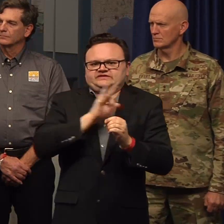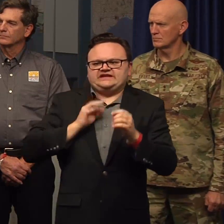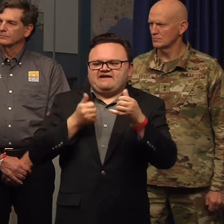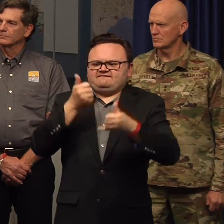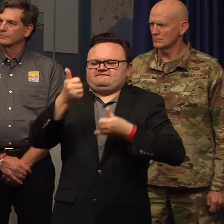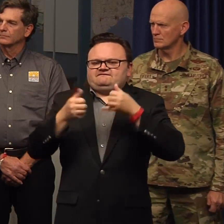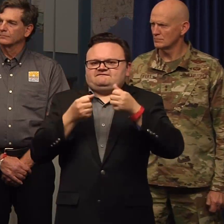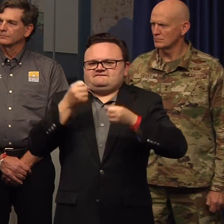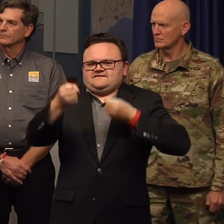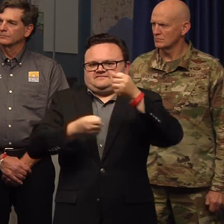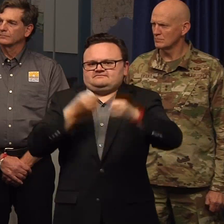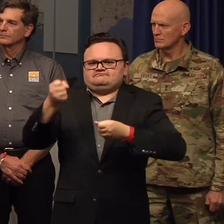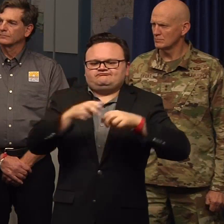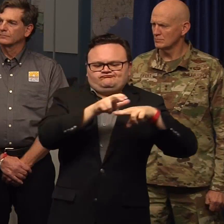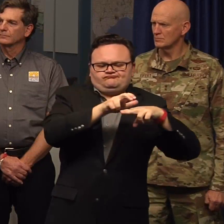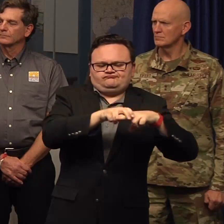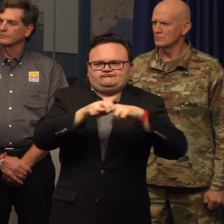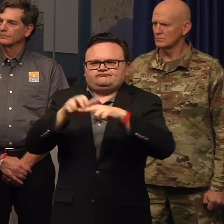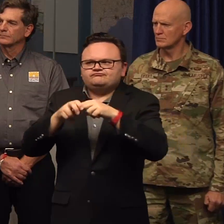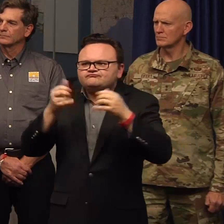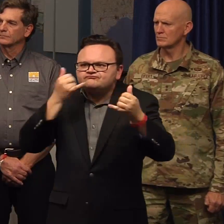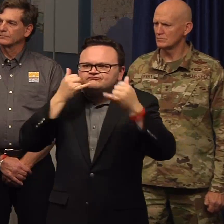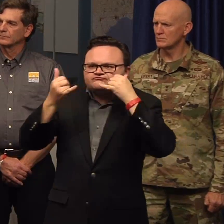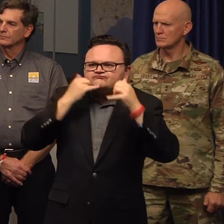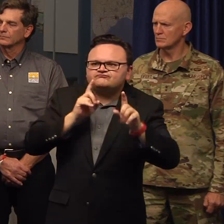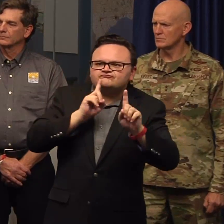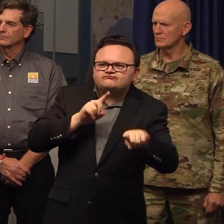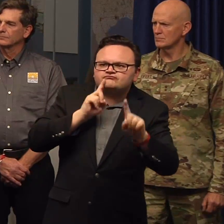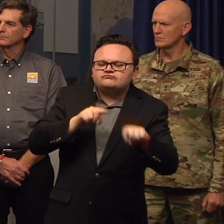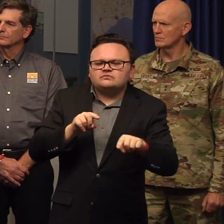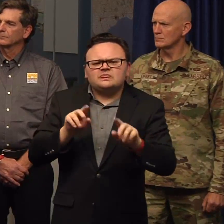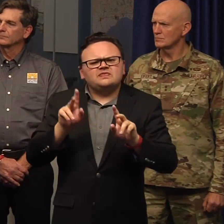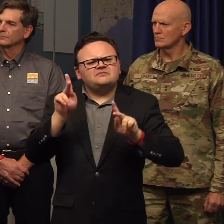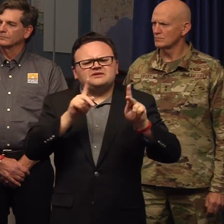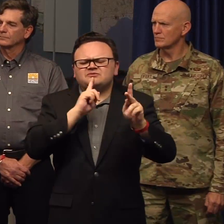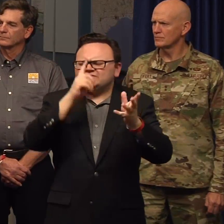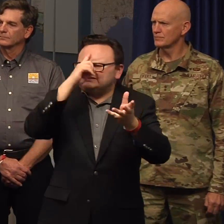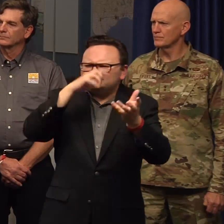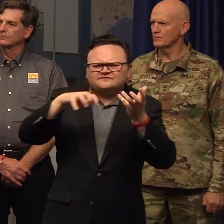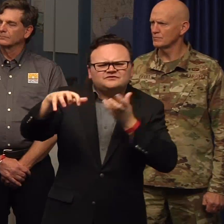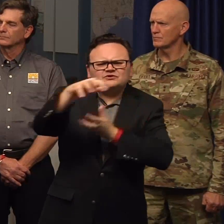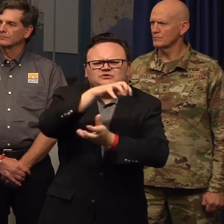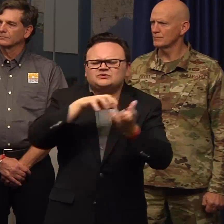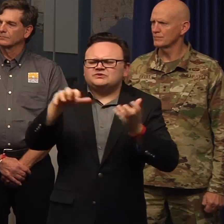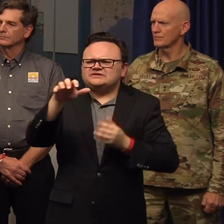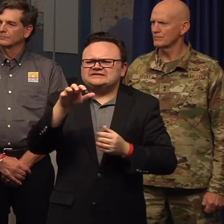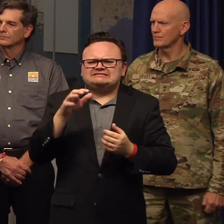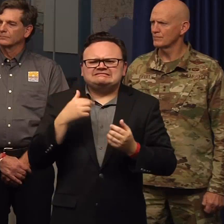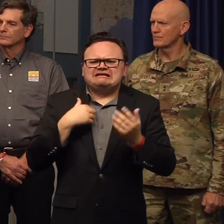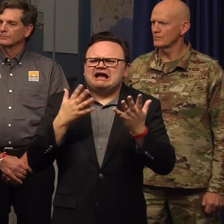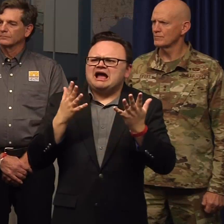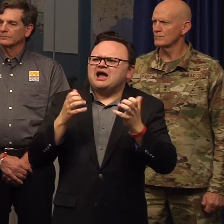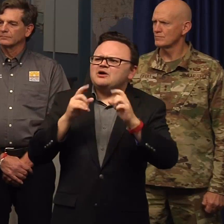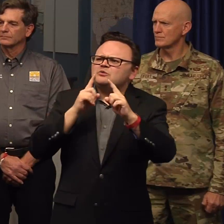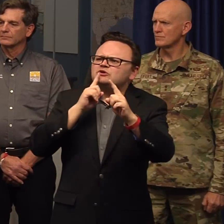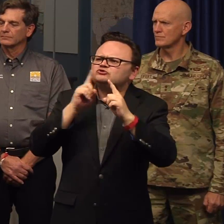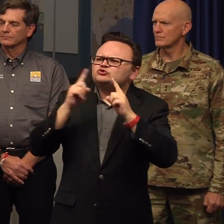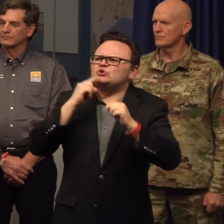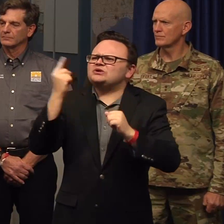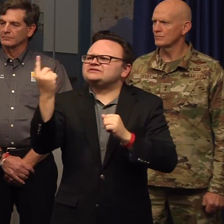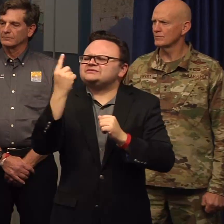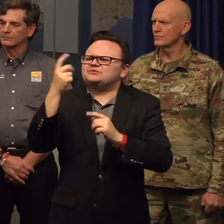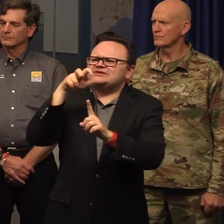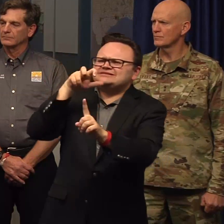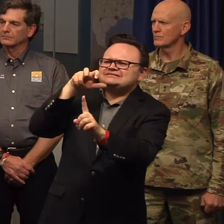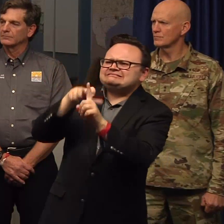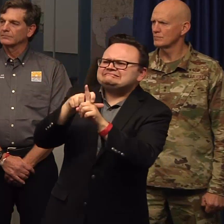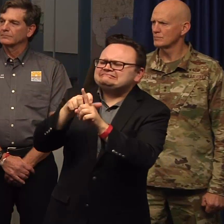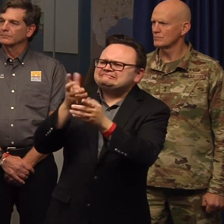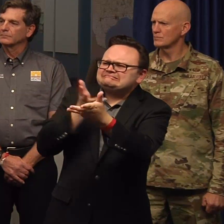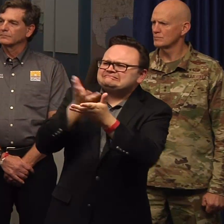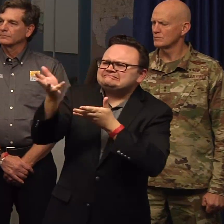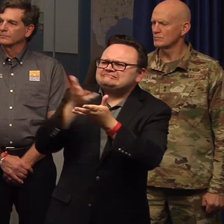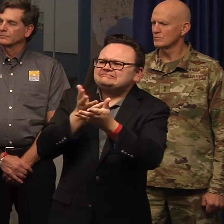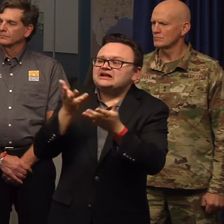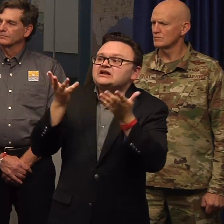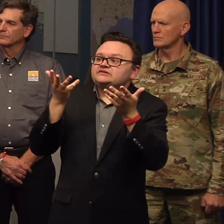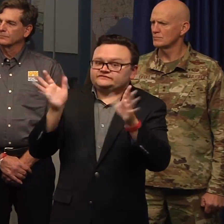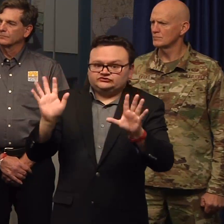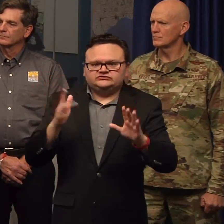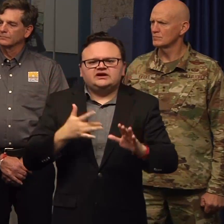I'VE ALSO ASKED HIM TO